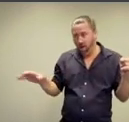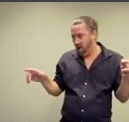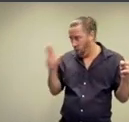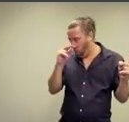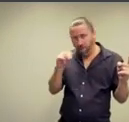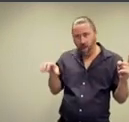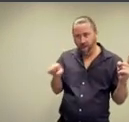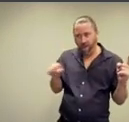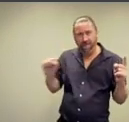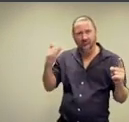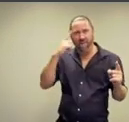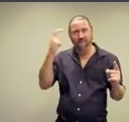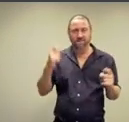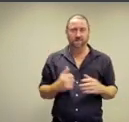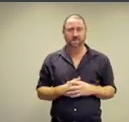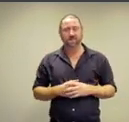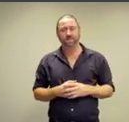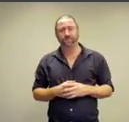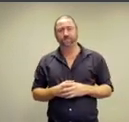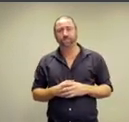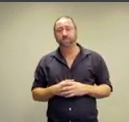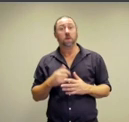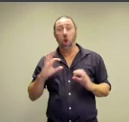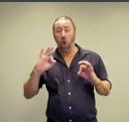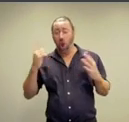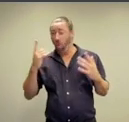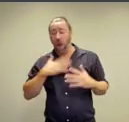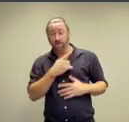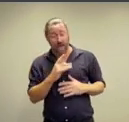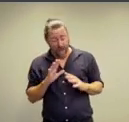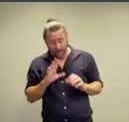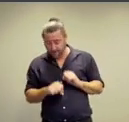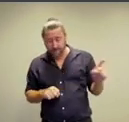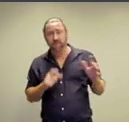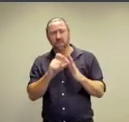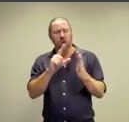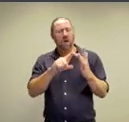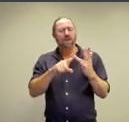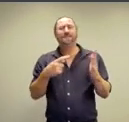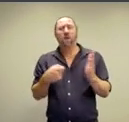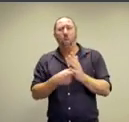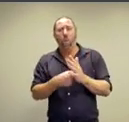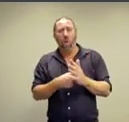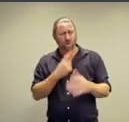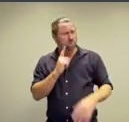upheaval happens. What's really interesting, like I said, no one liked this collection,